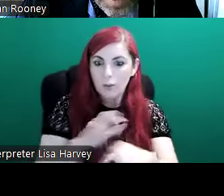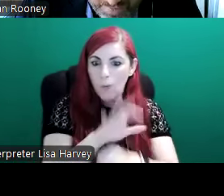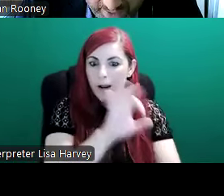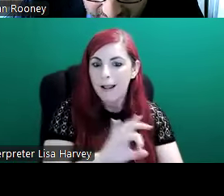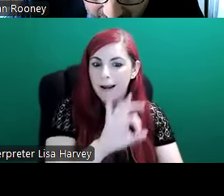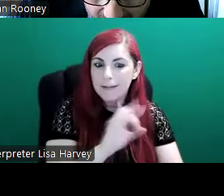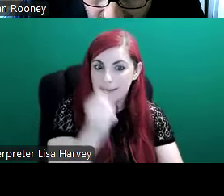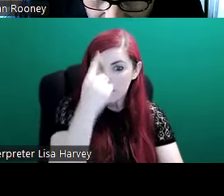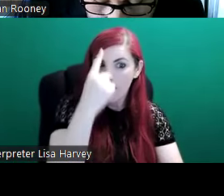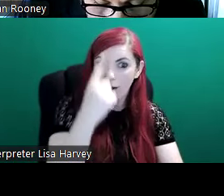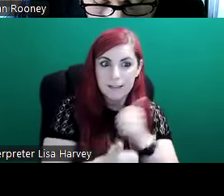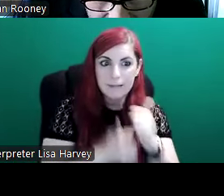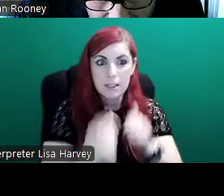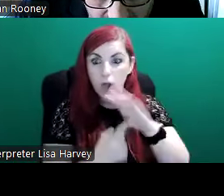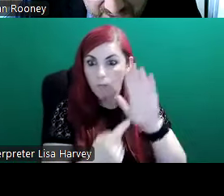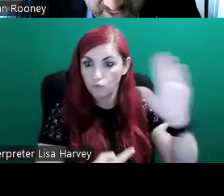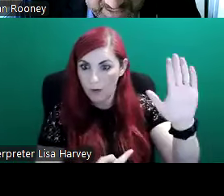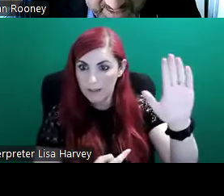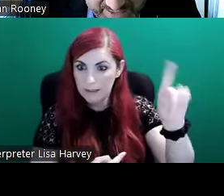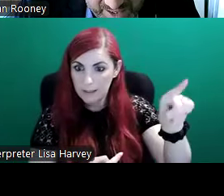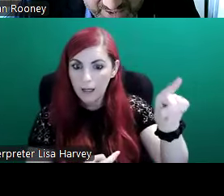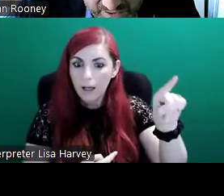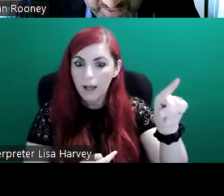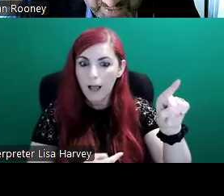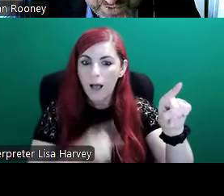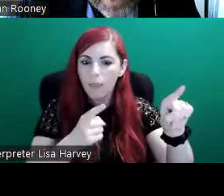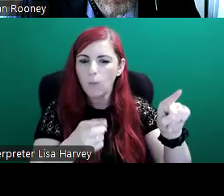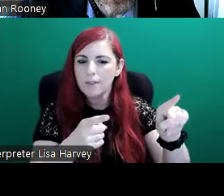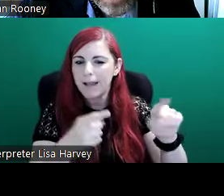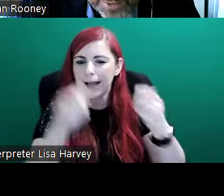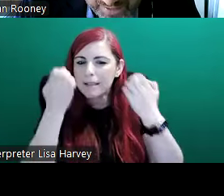top right, to an exhibition entitled six Irish artists who had studied under